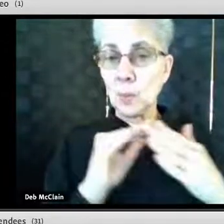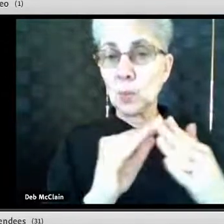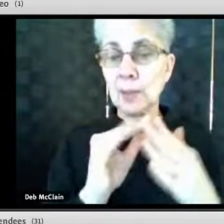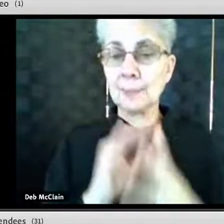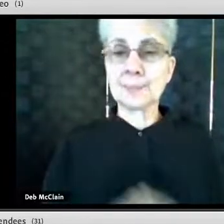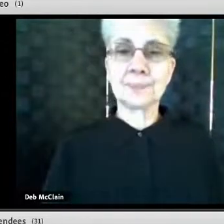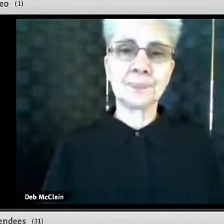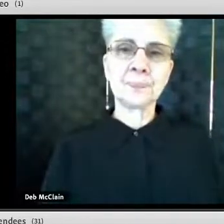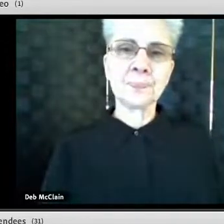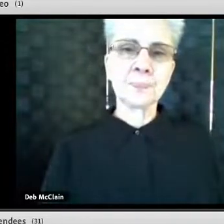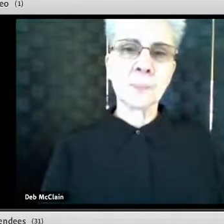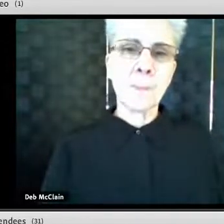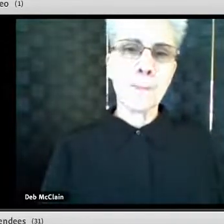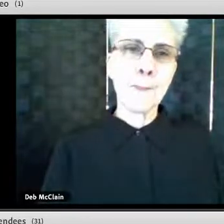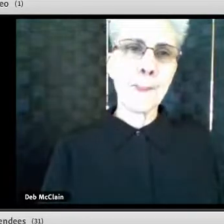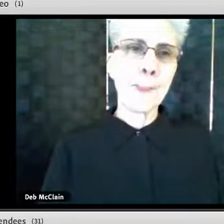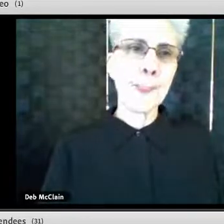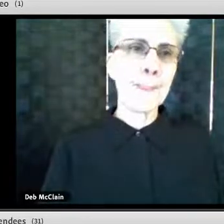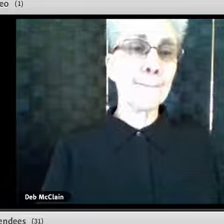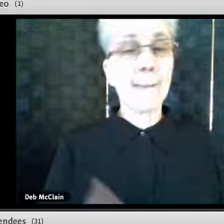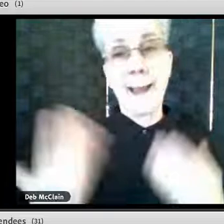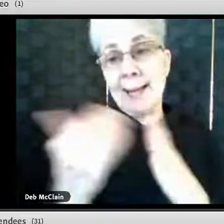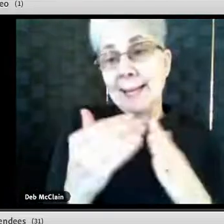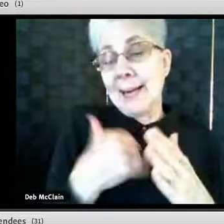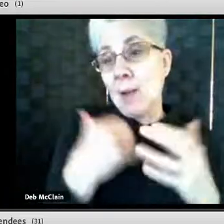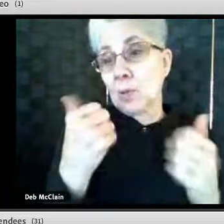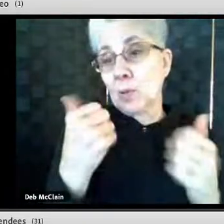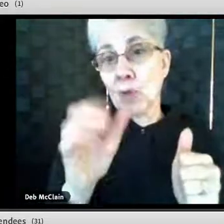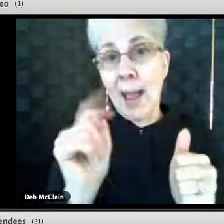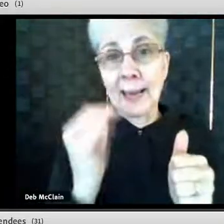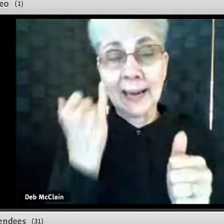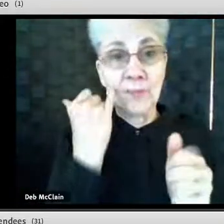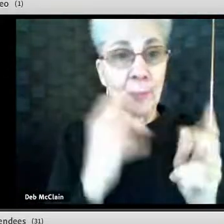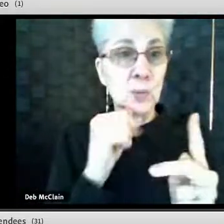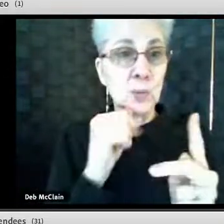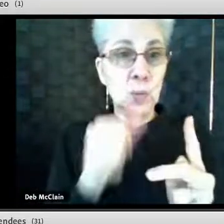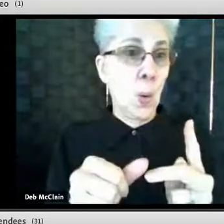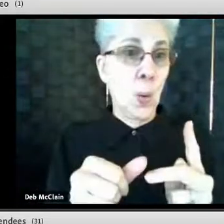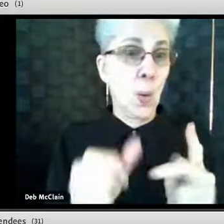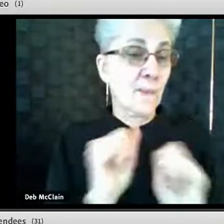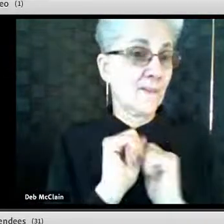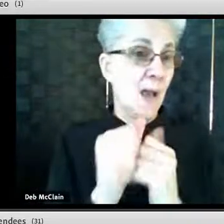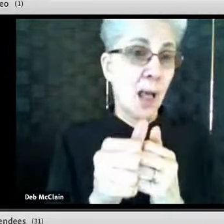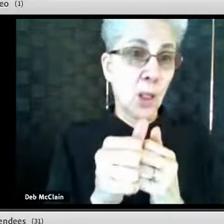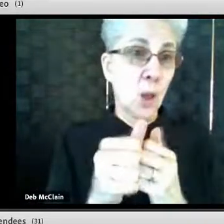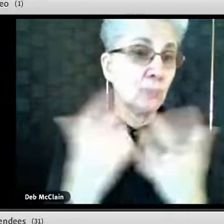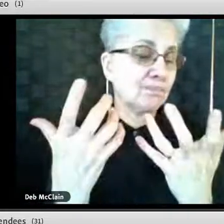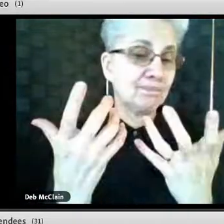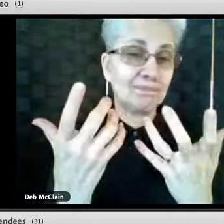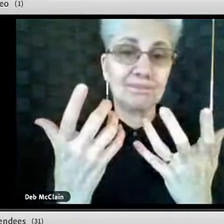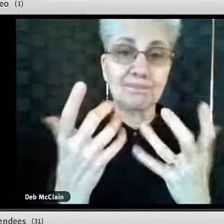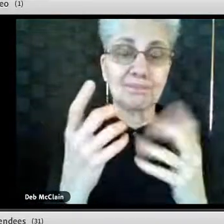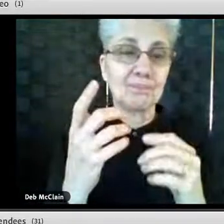with everybody in your community, and again, I would try it, and if people don't follow,